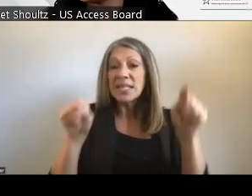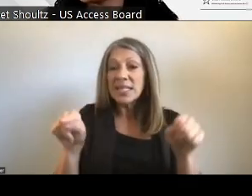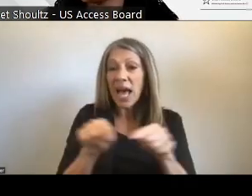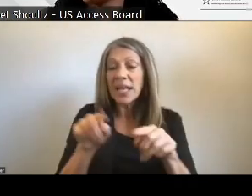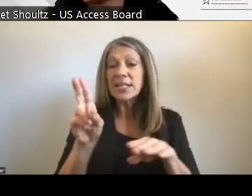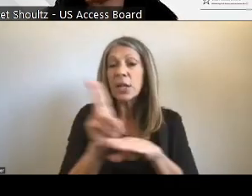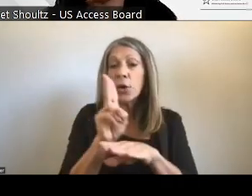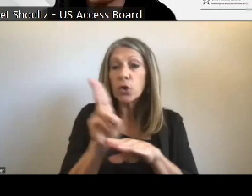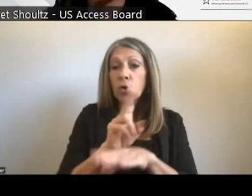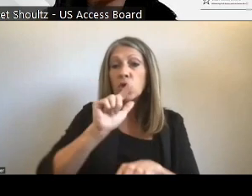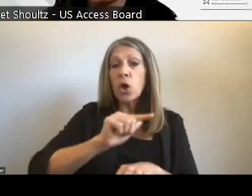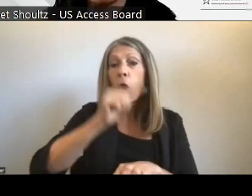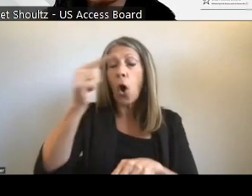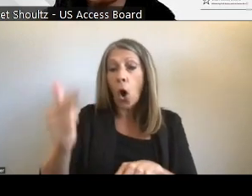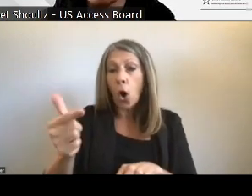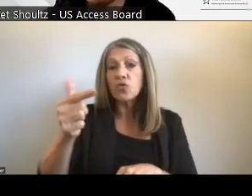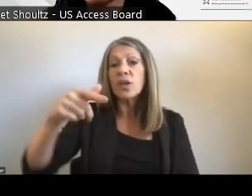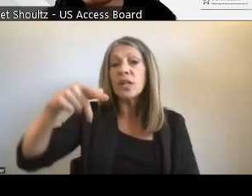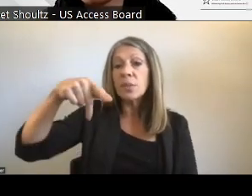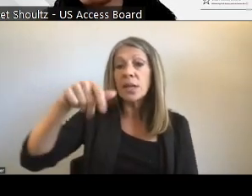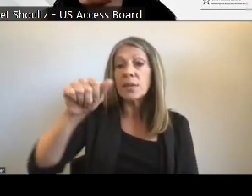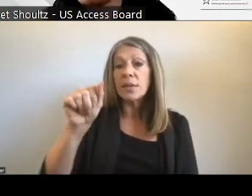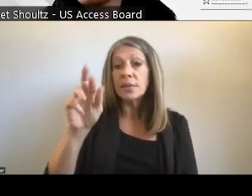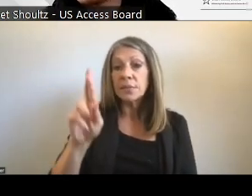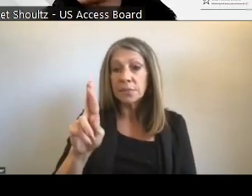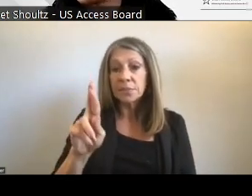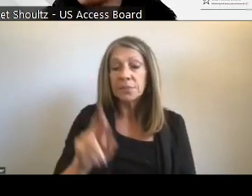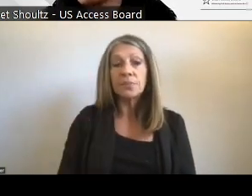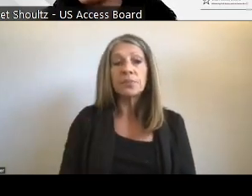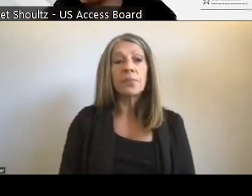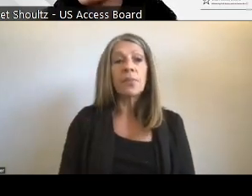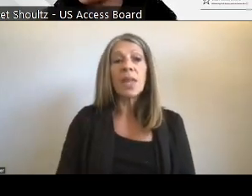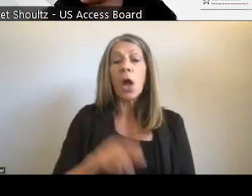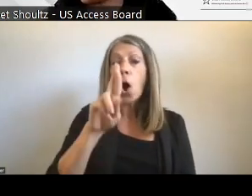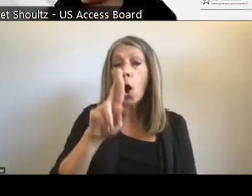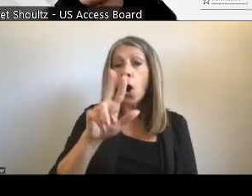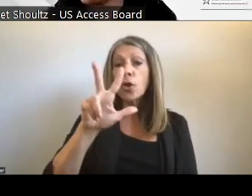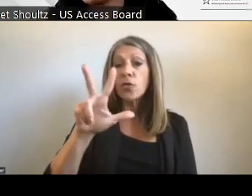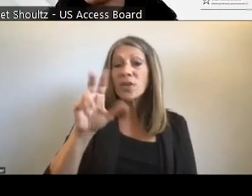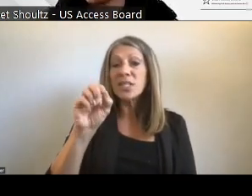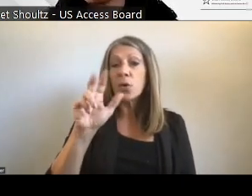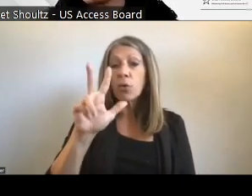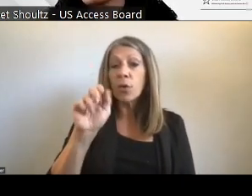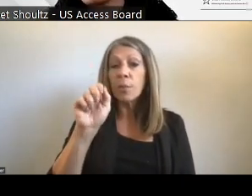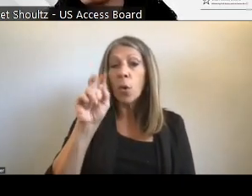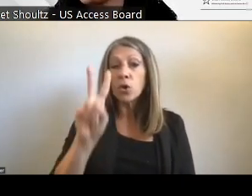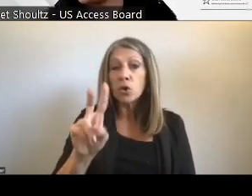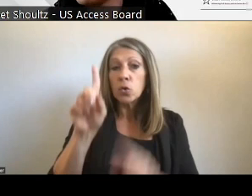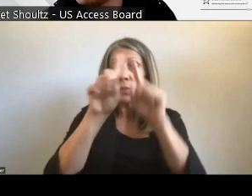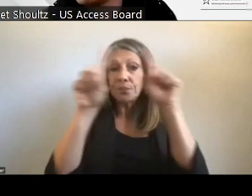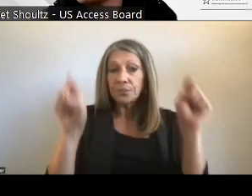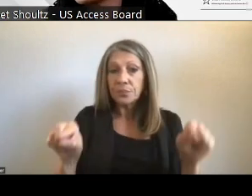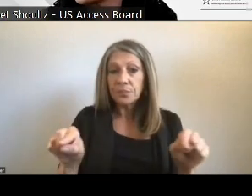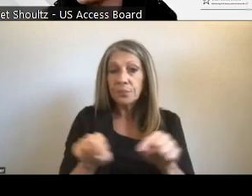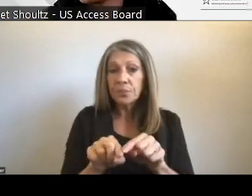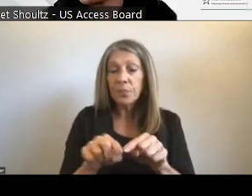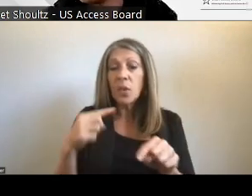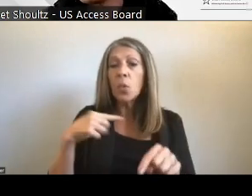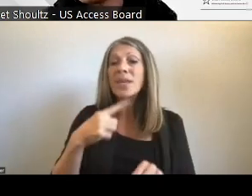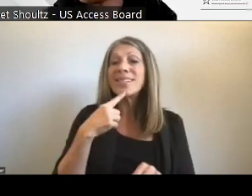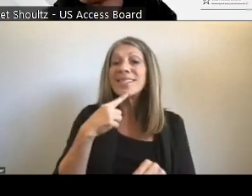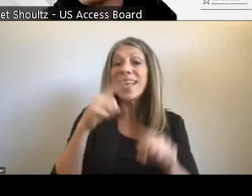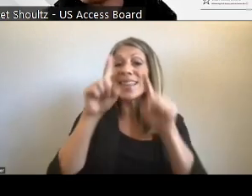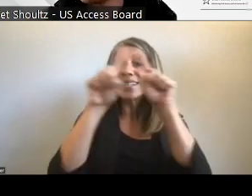used in alternate pedestrian access routes. So at R303.2 Signs, we say that signs identifying